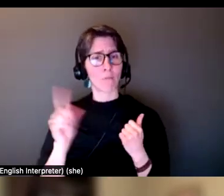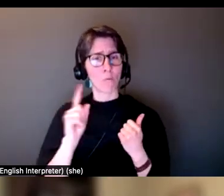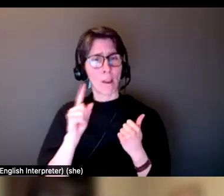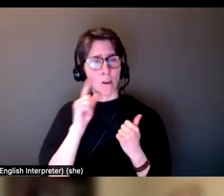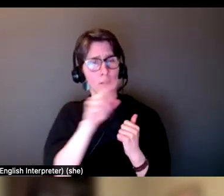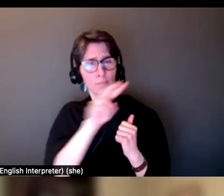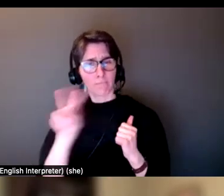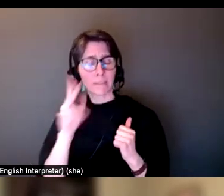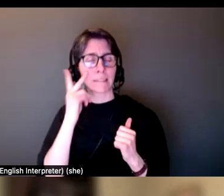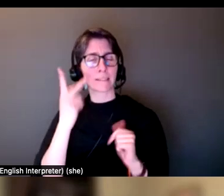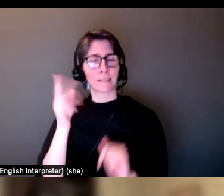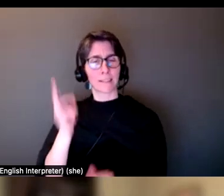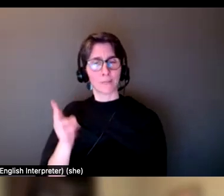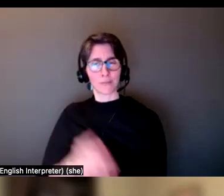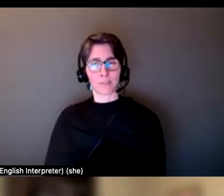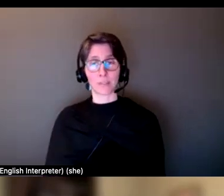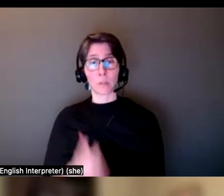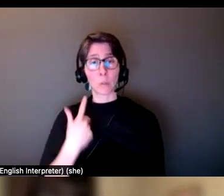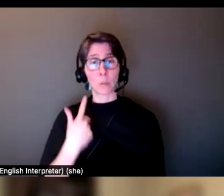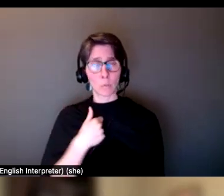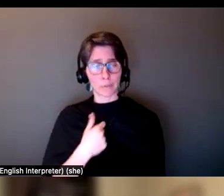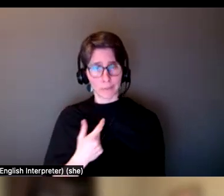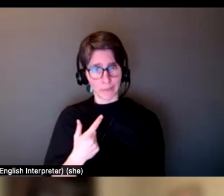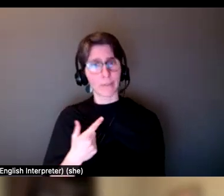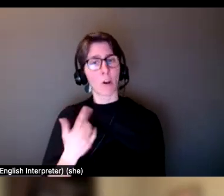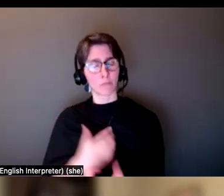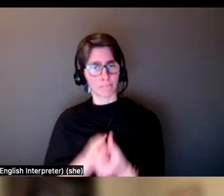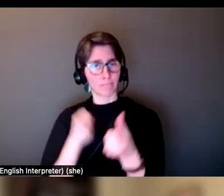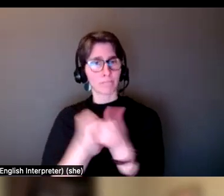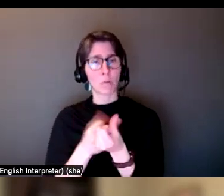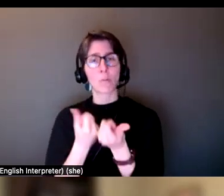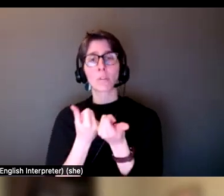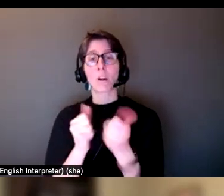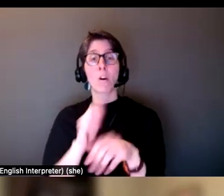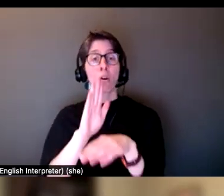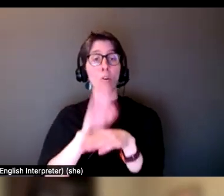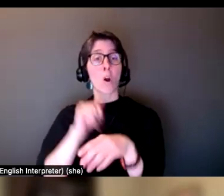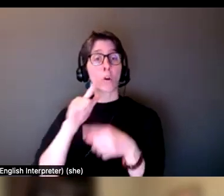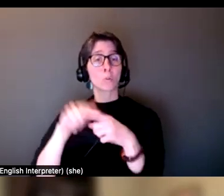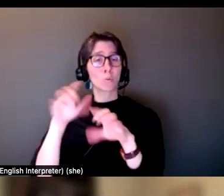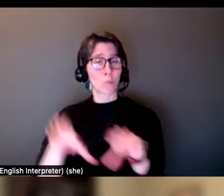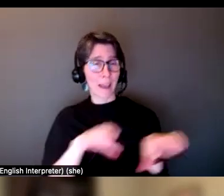BookNet endorses the Calls to Action from the Truth and Reconciliation Commission